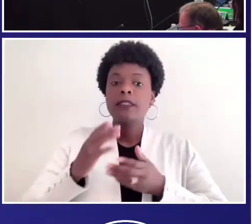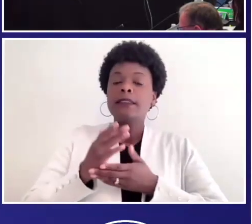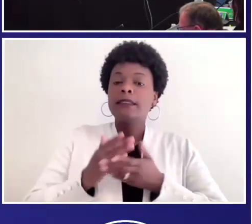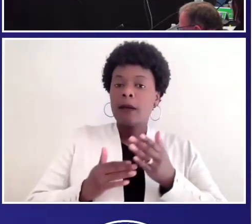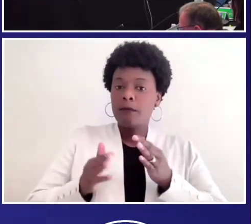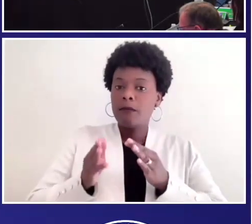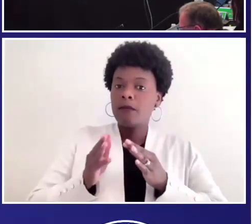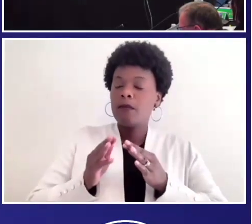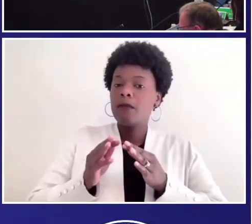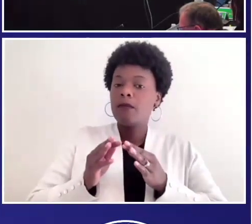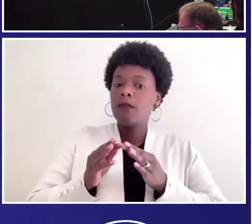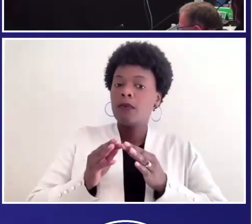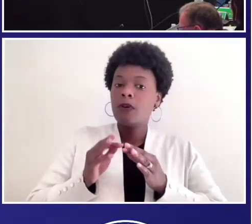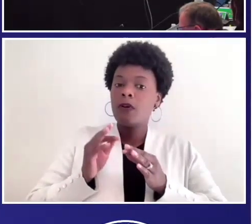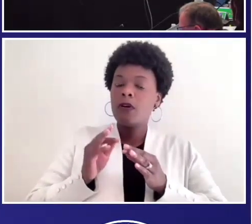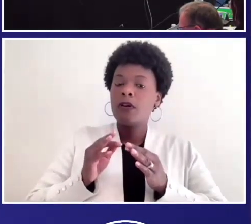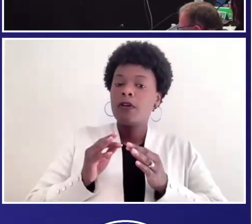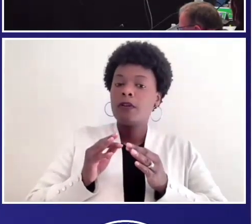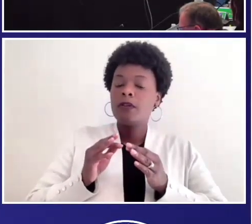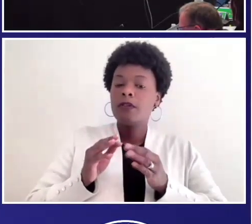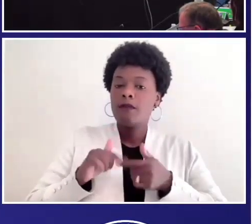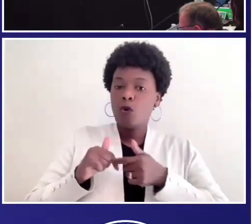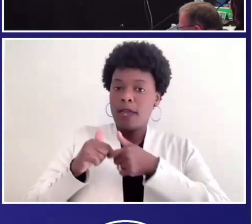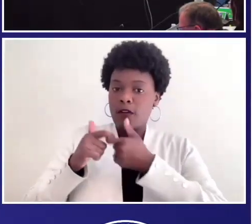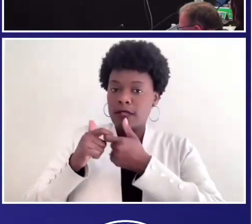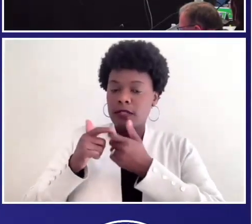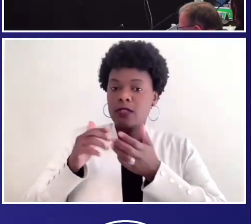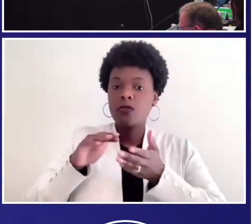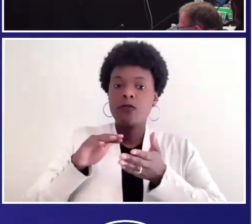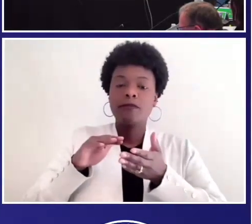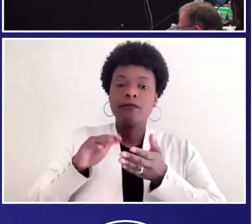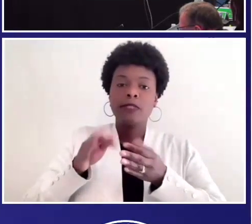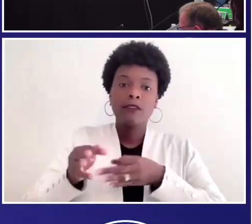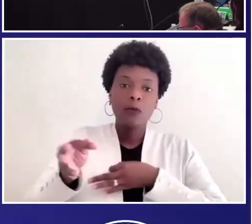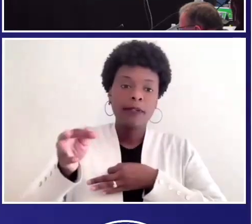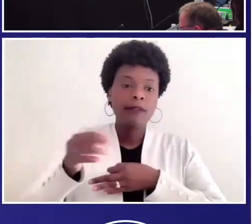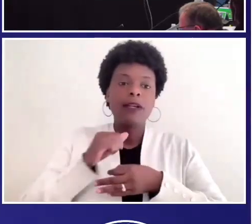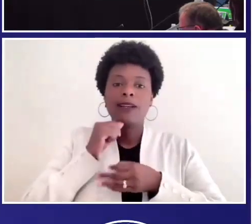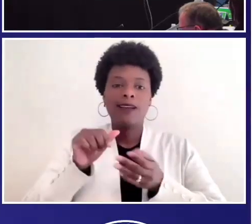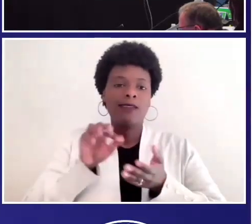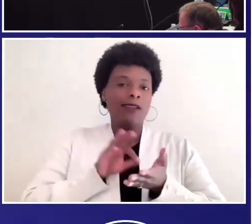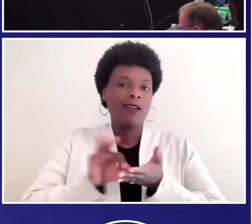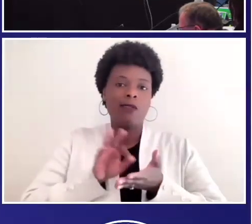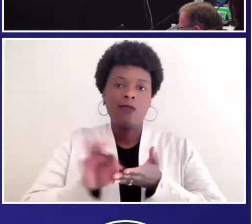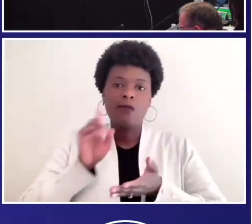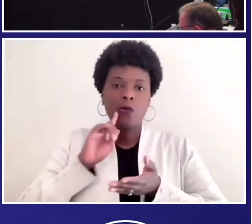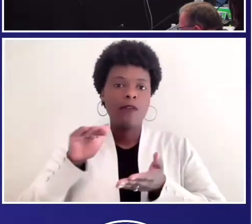deferments enumerated in the regulations will not count as time toward forgiveness for the purposes of the Repayment